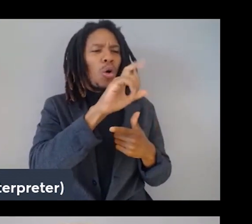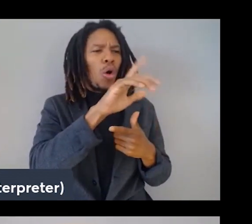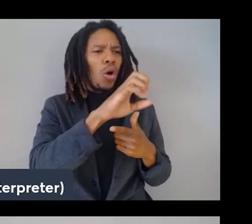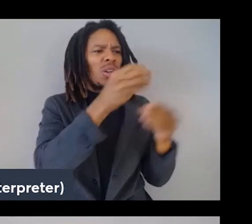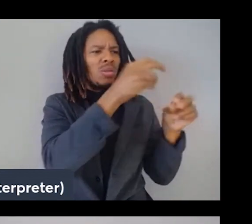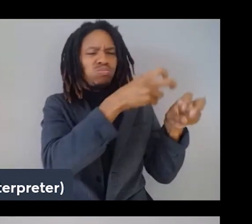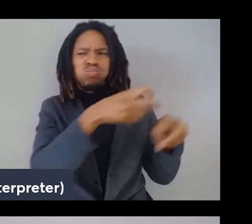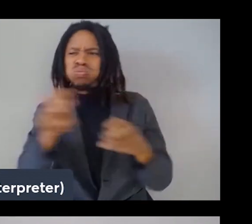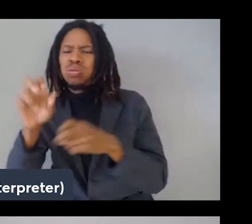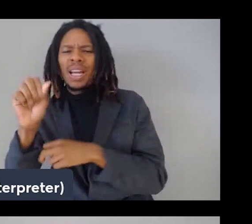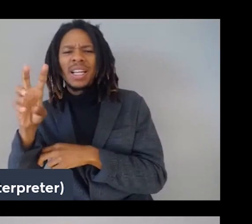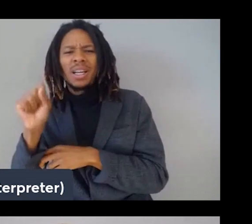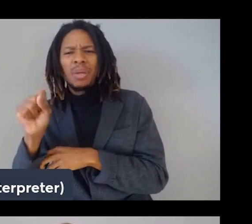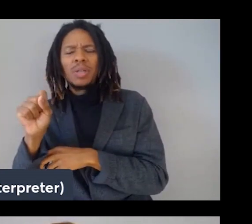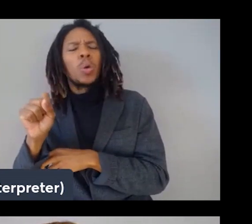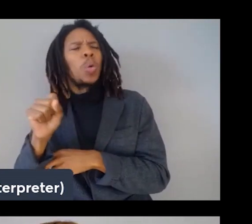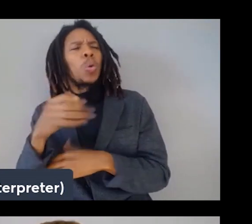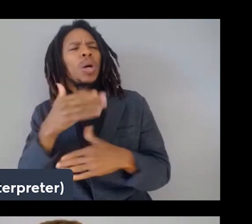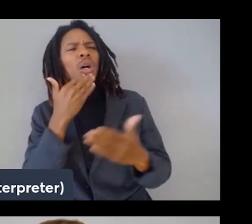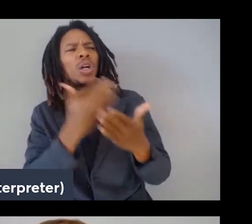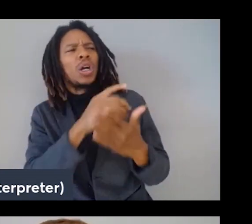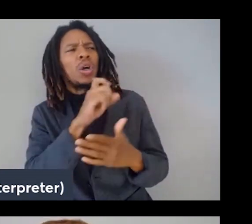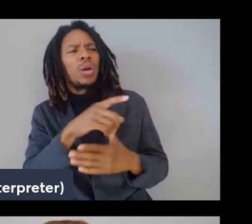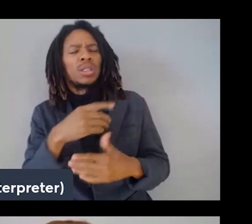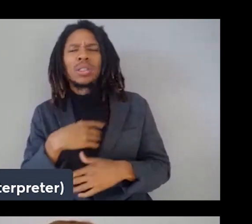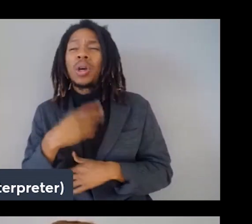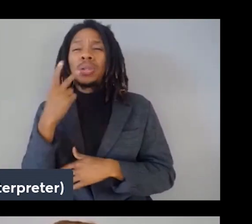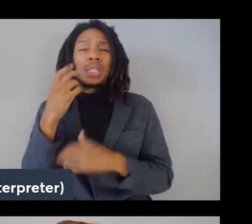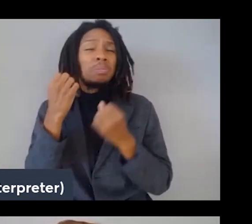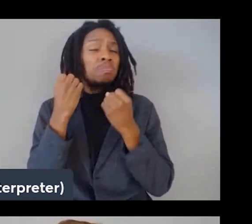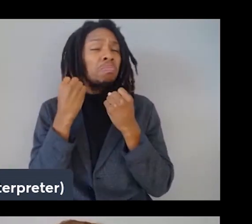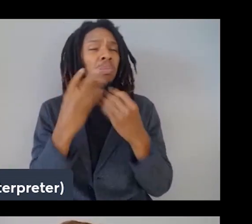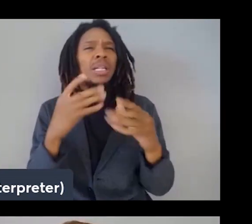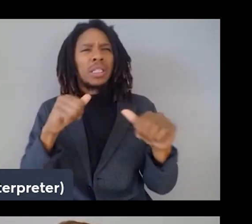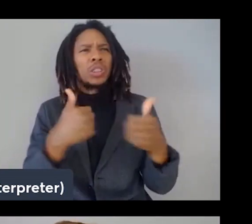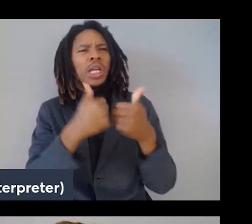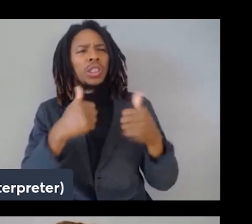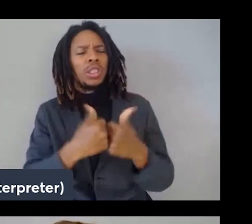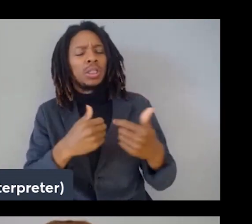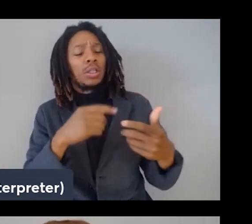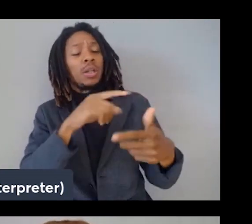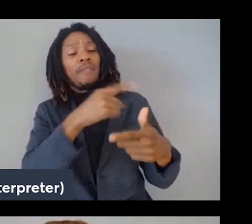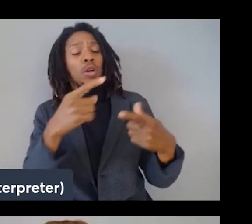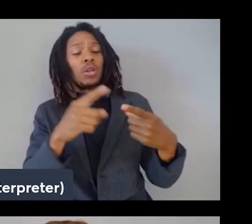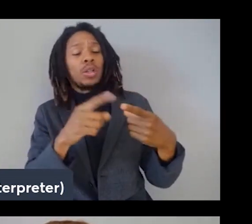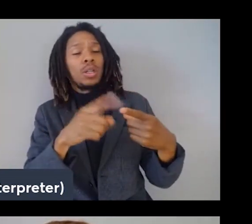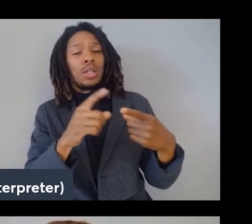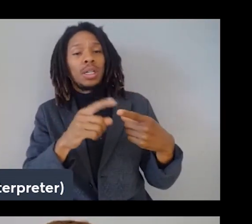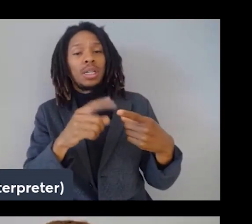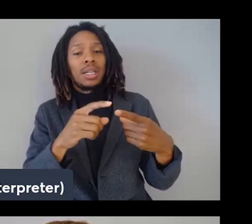So we see several challenges customers run into. First of all is the timeliness of data.